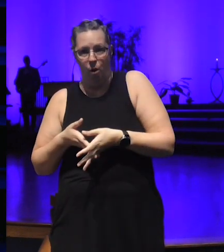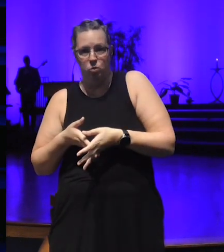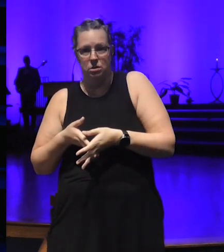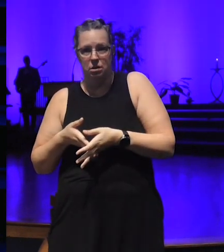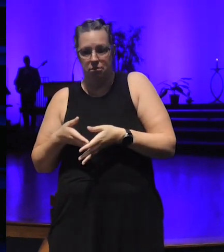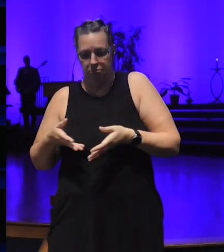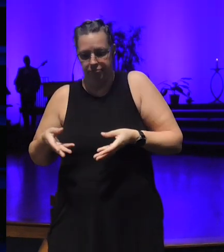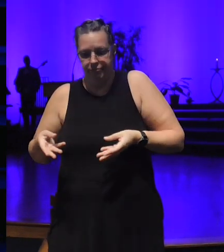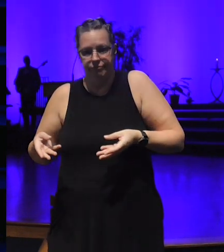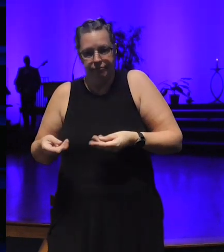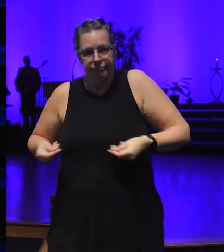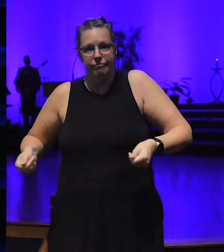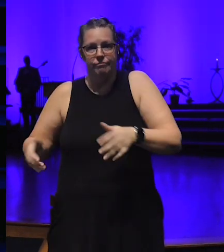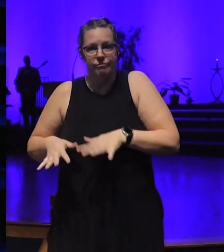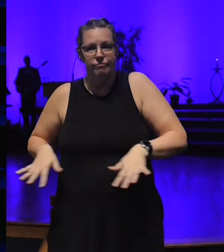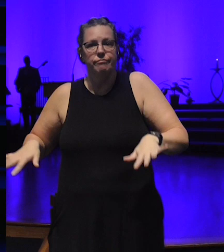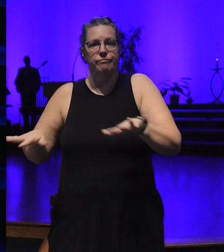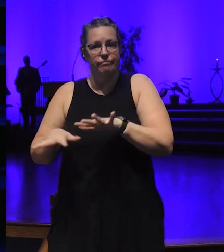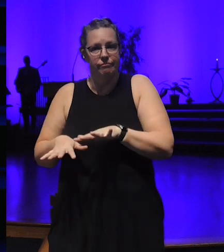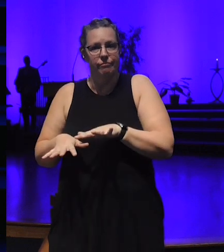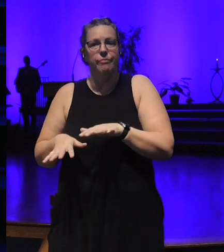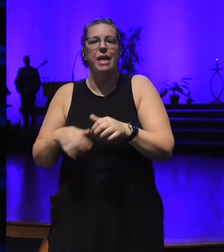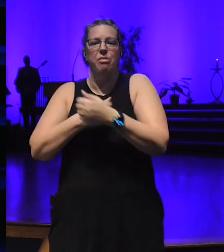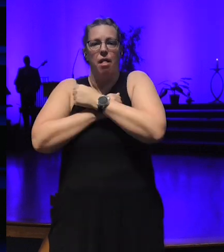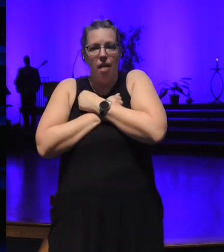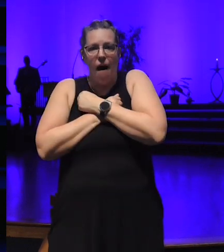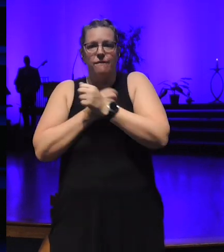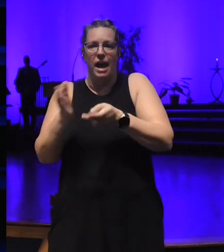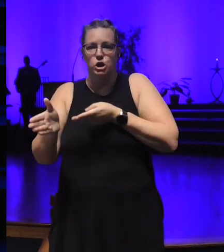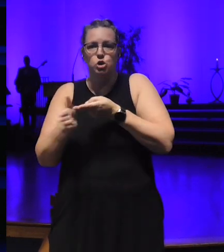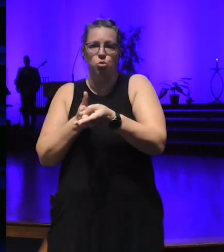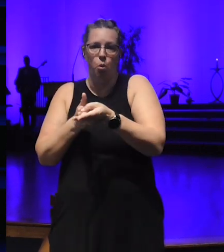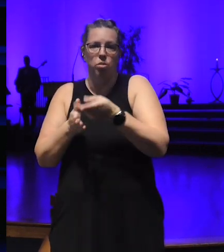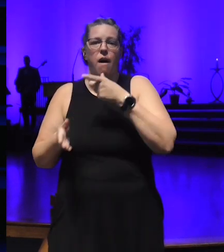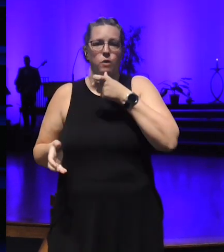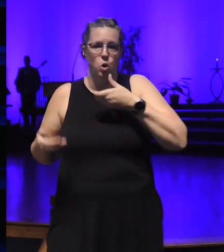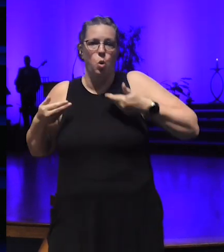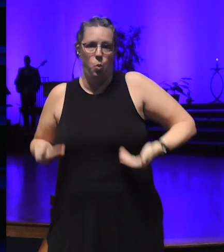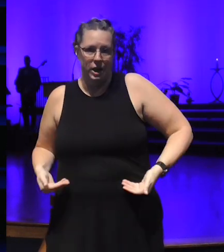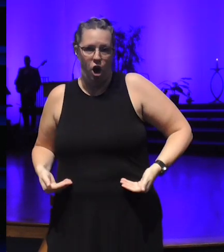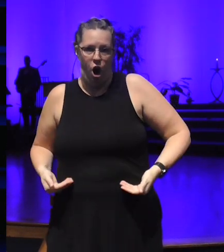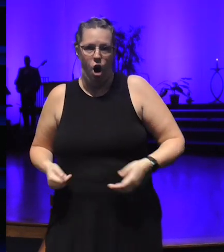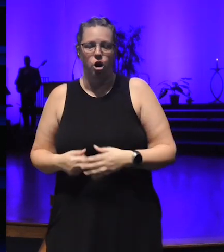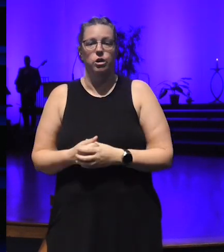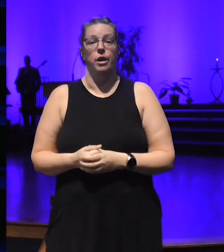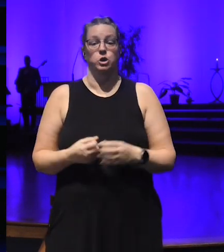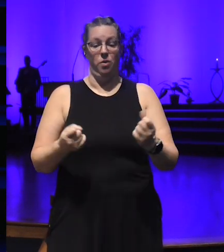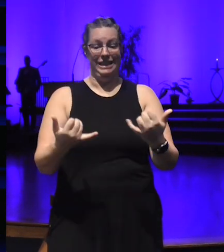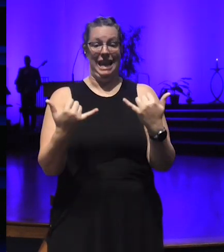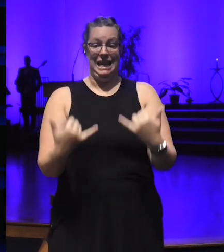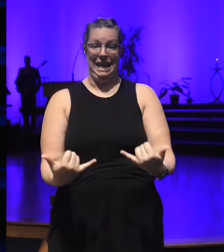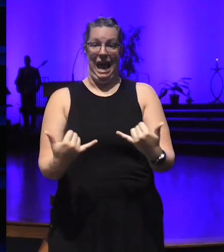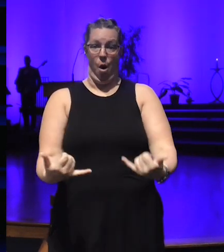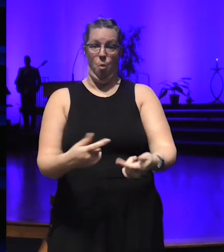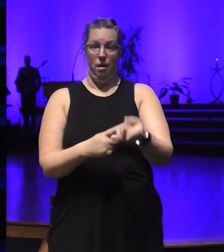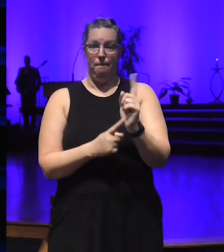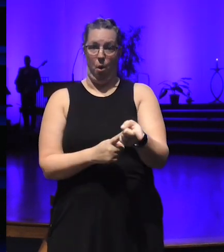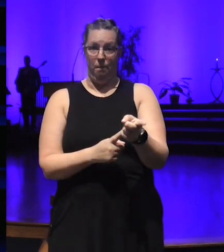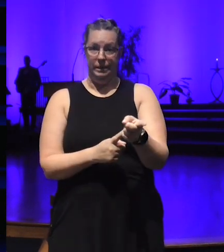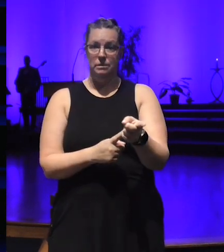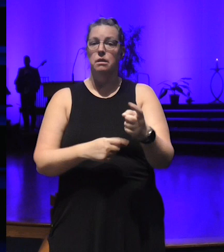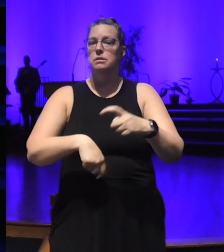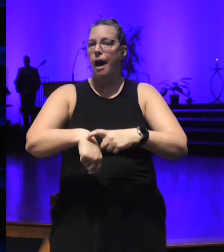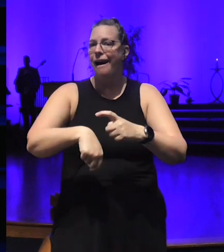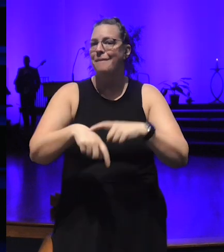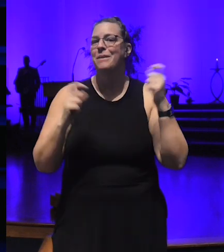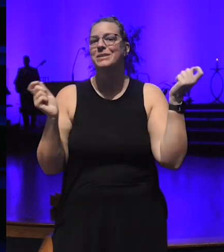and the truth of who we are may we allow this now moment on this time of celebrating the work we've